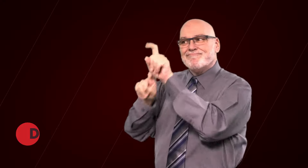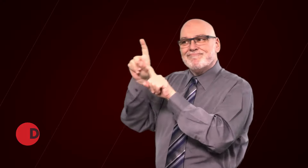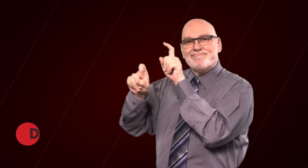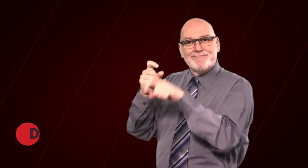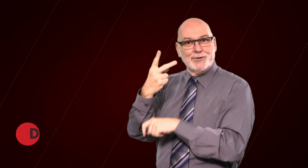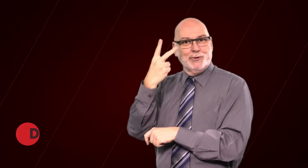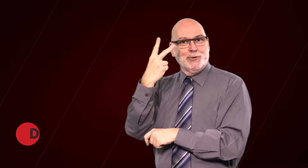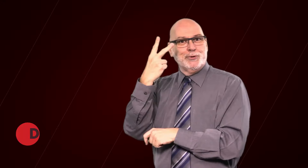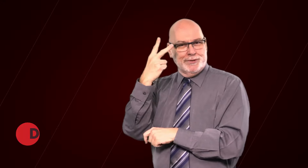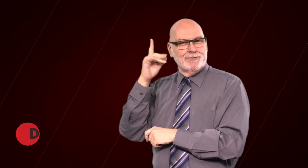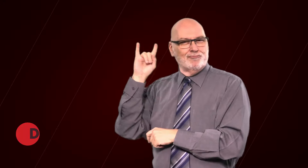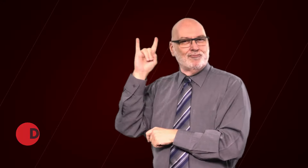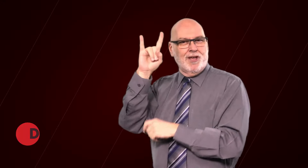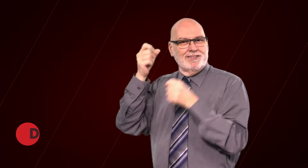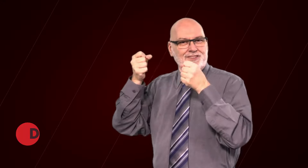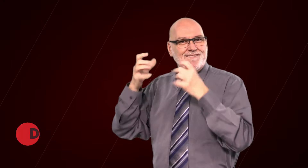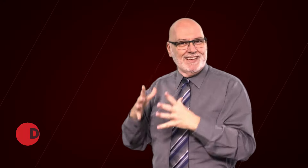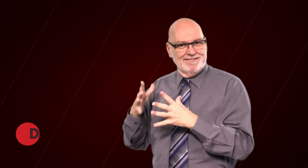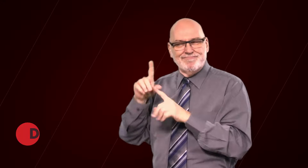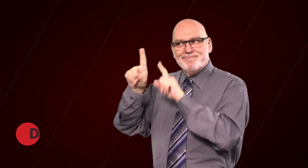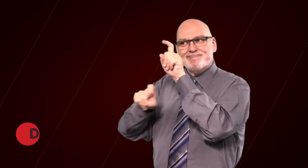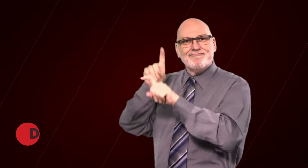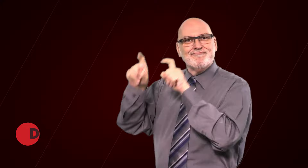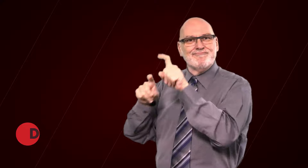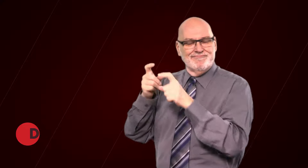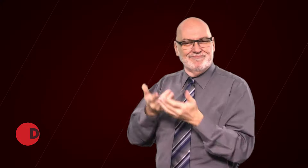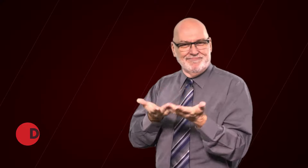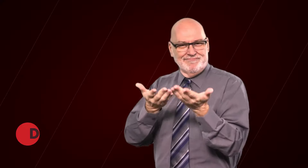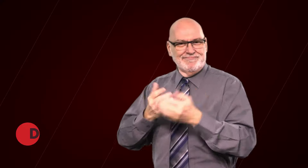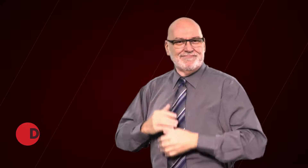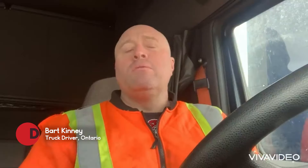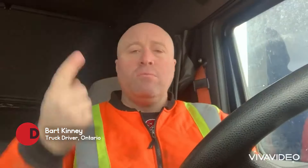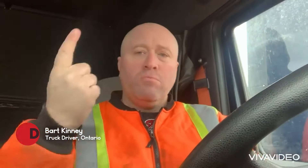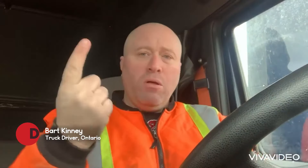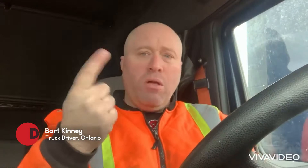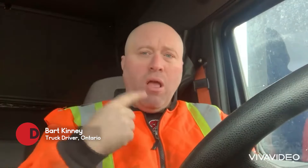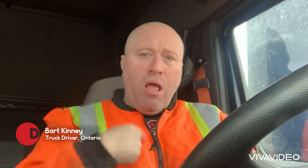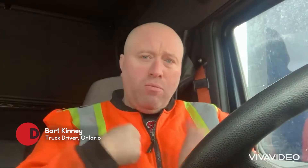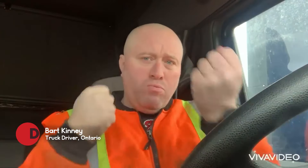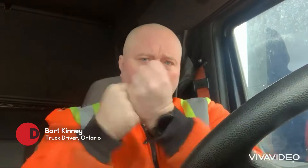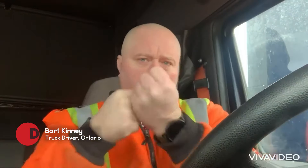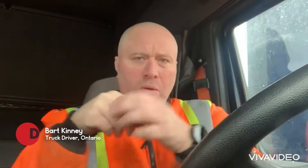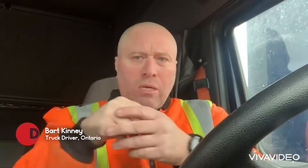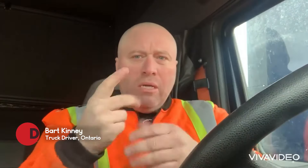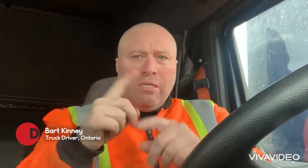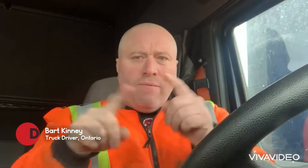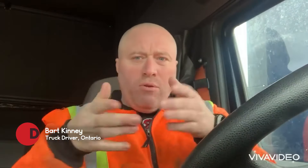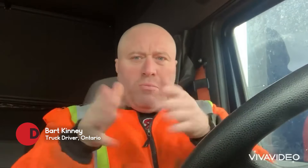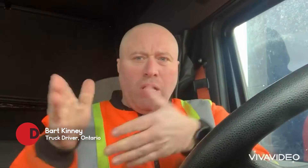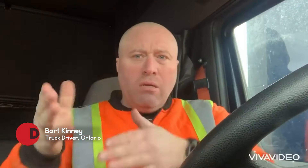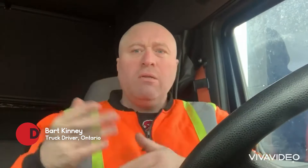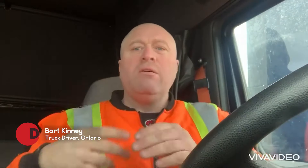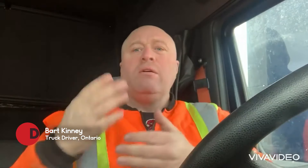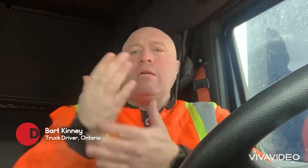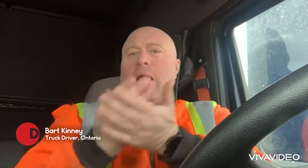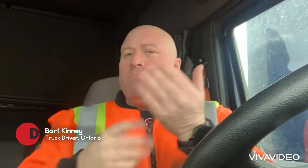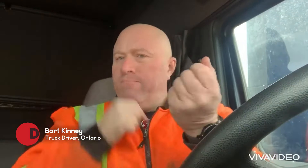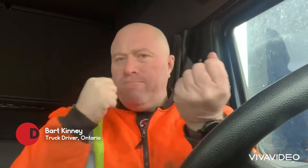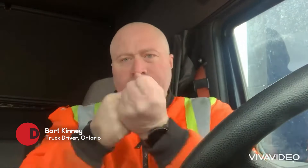DeafDots asked two truck drivers. I support the convoy in different ways,